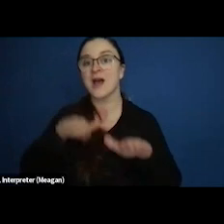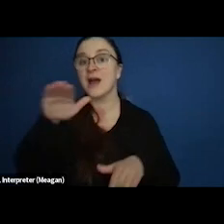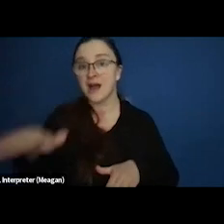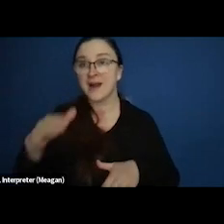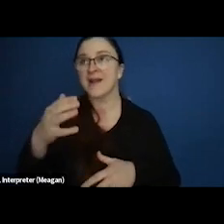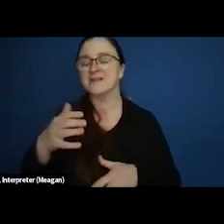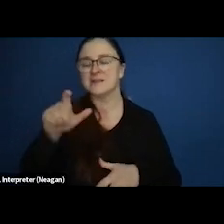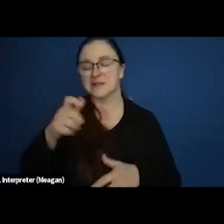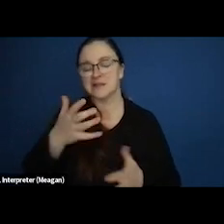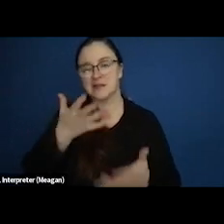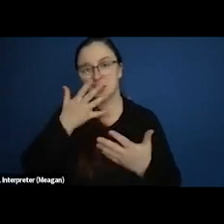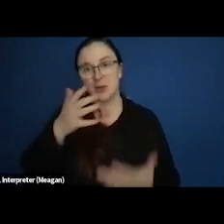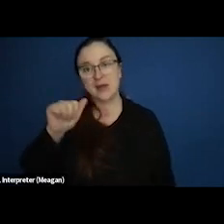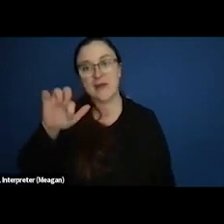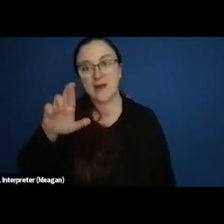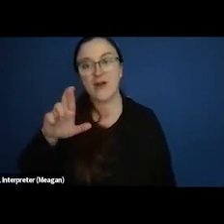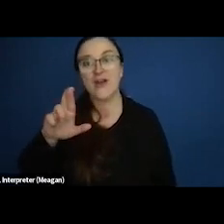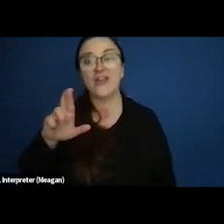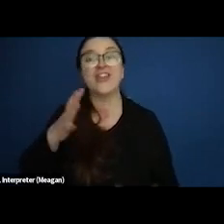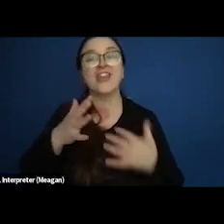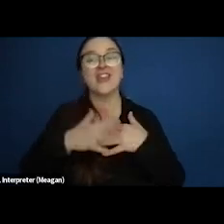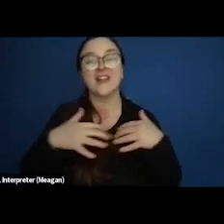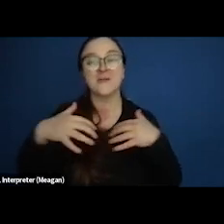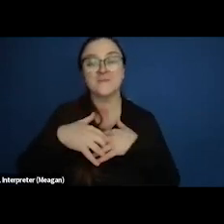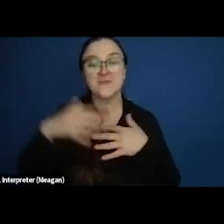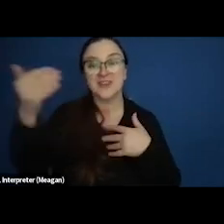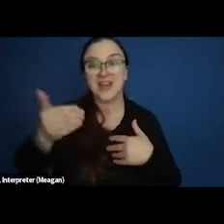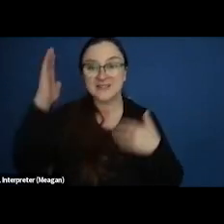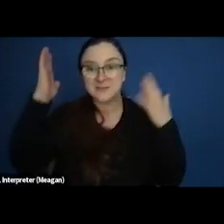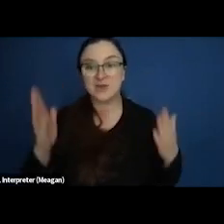that the Native American guest speaker came outside to check on her car.